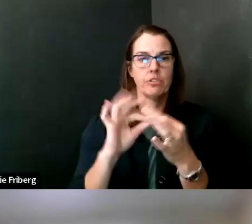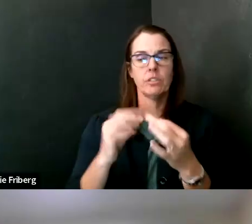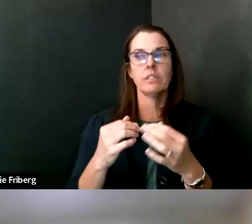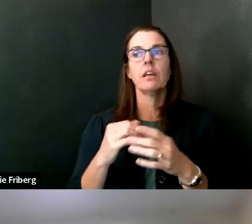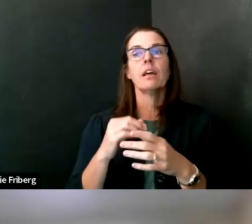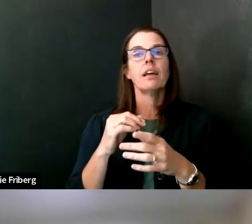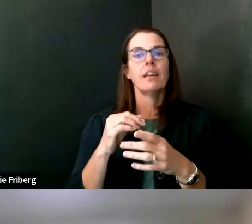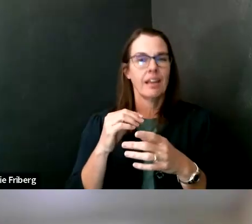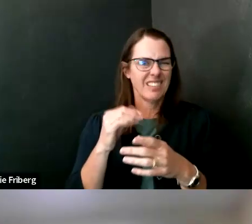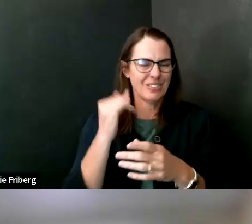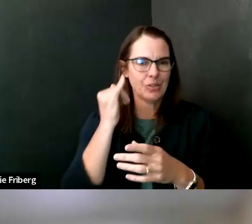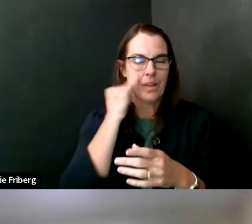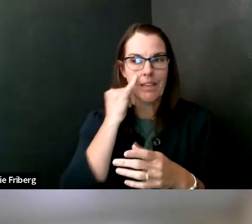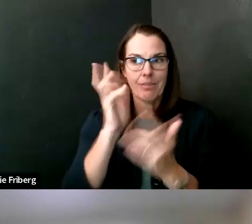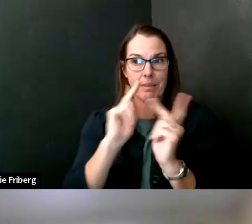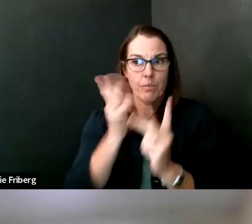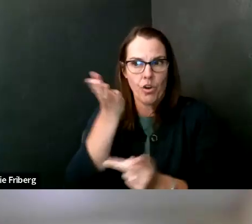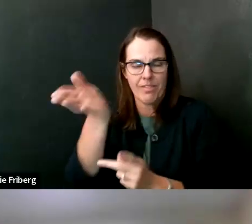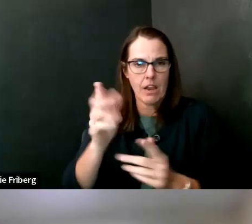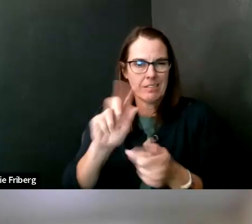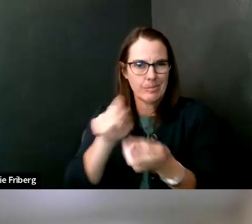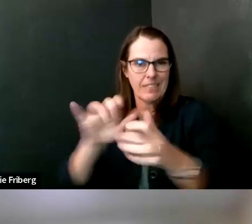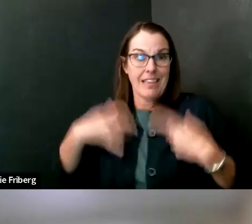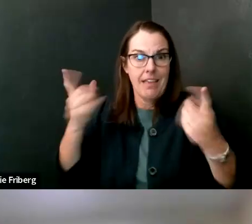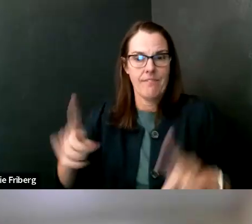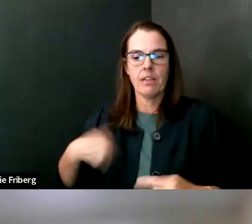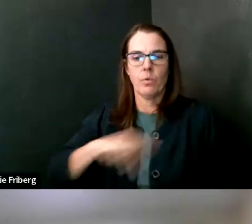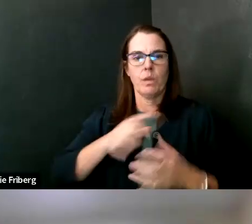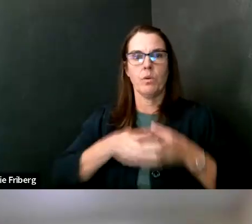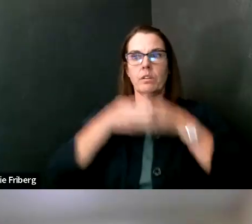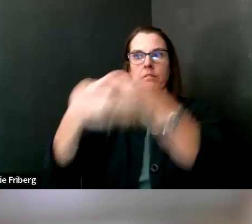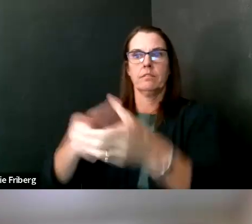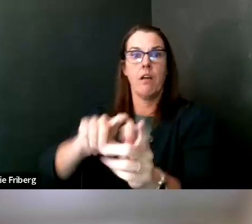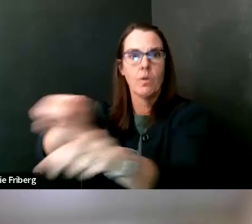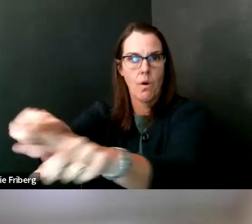things where people already are um and so we had a lot of success. We did this thing we called the